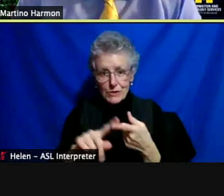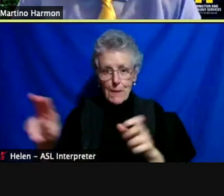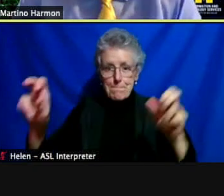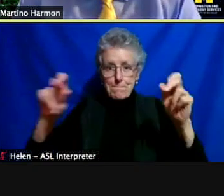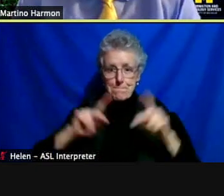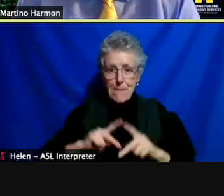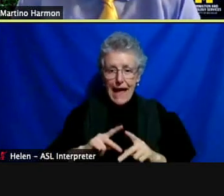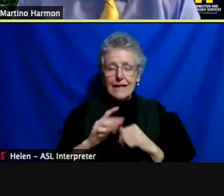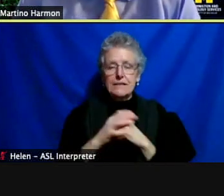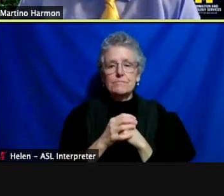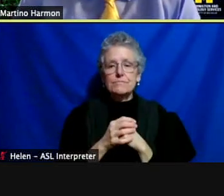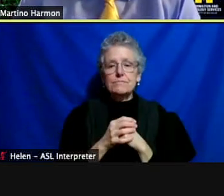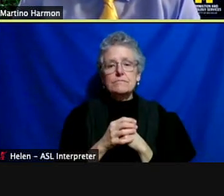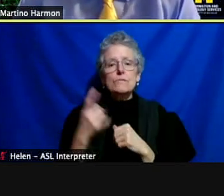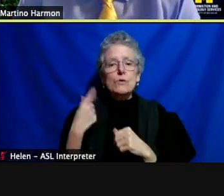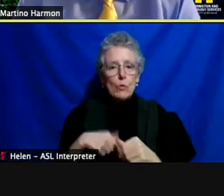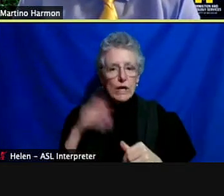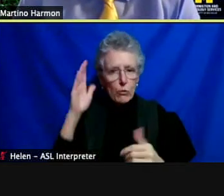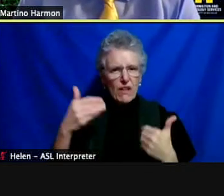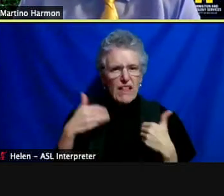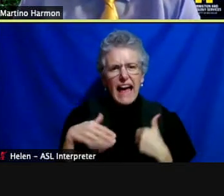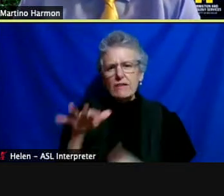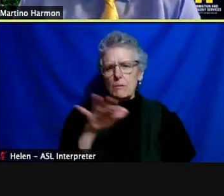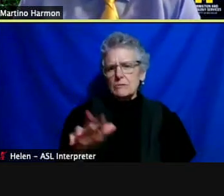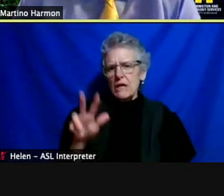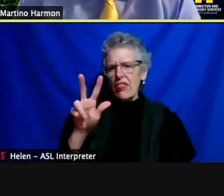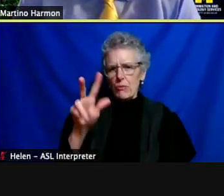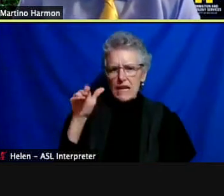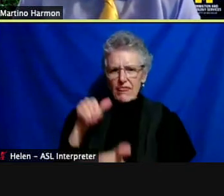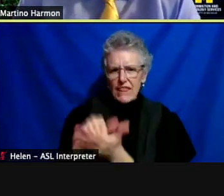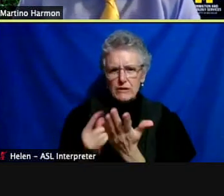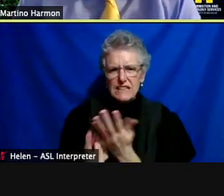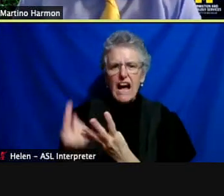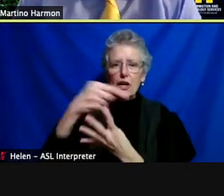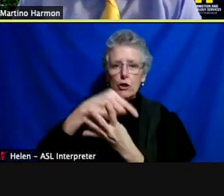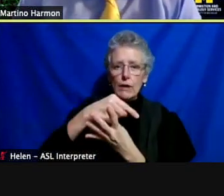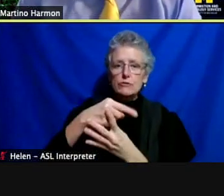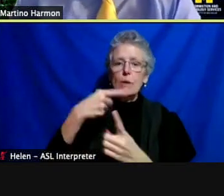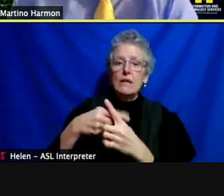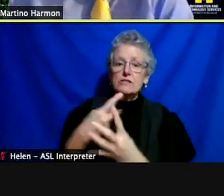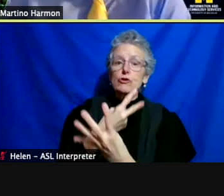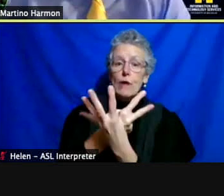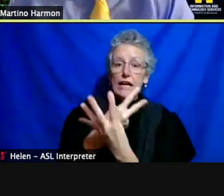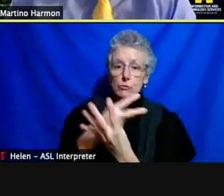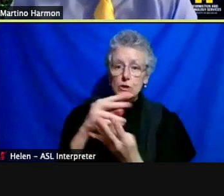We will house approximately 3000 undergraduate and graduate students who have clear needs